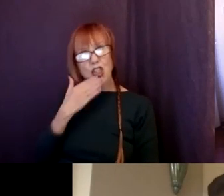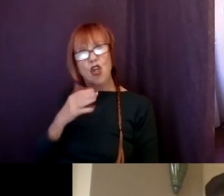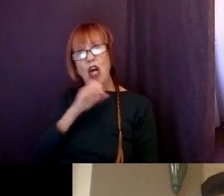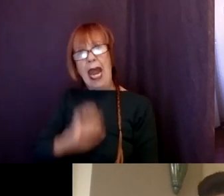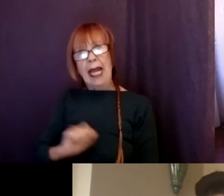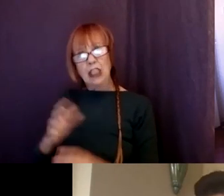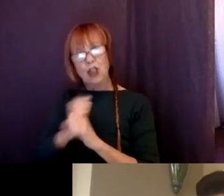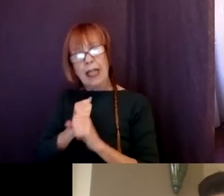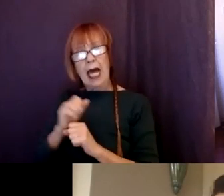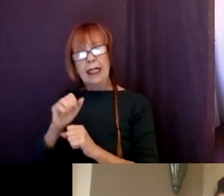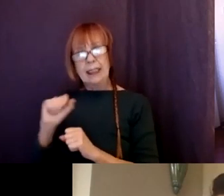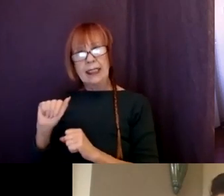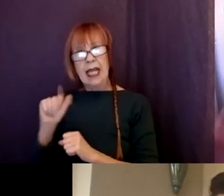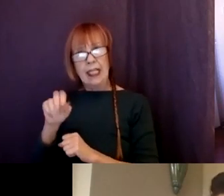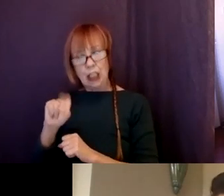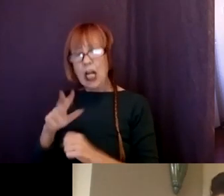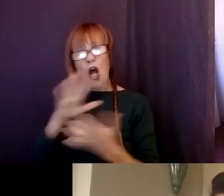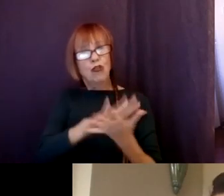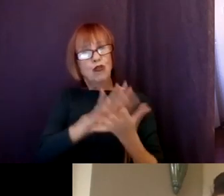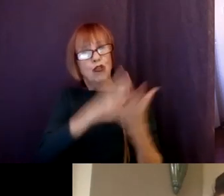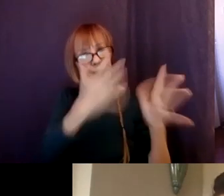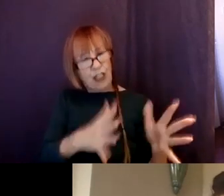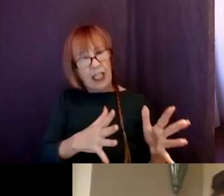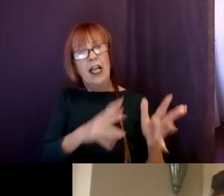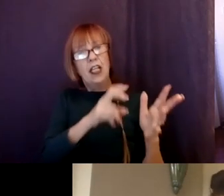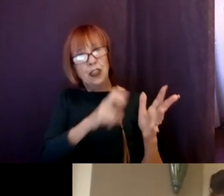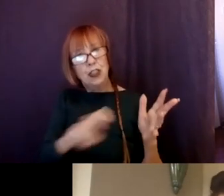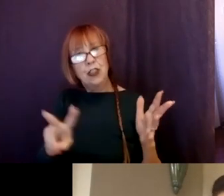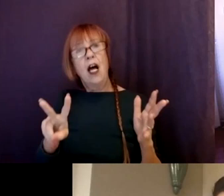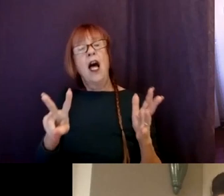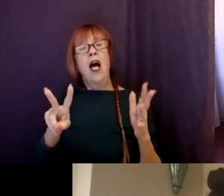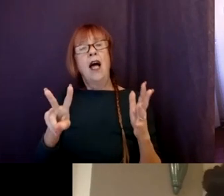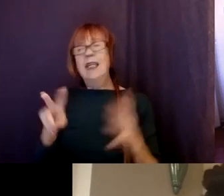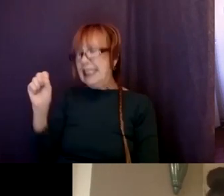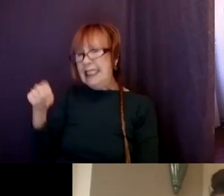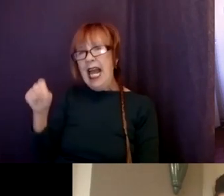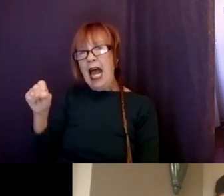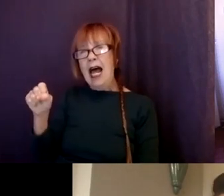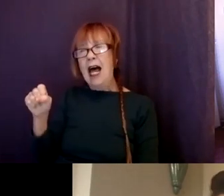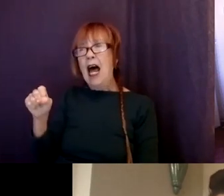You've finished school and yeah, I've heard sometimes